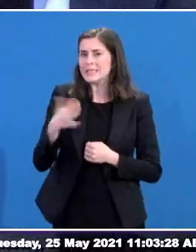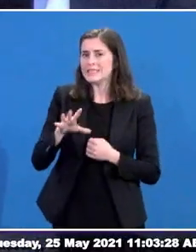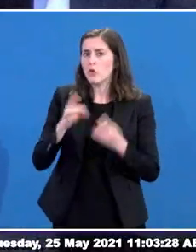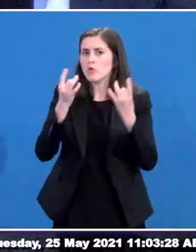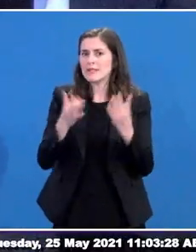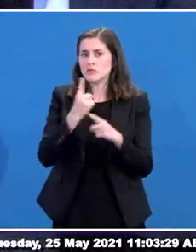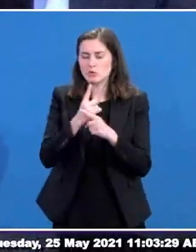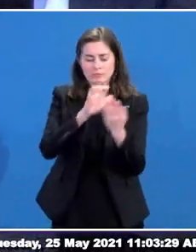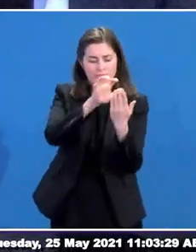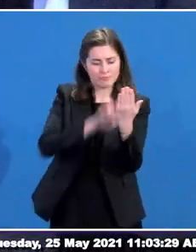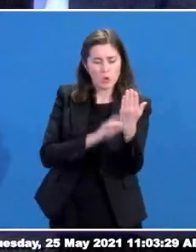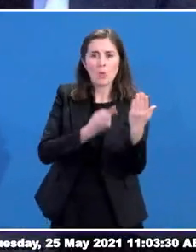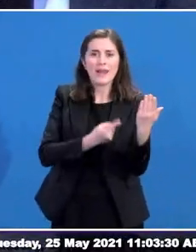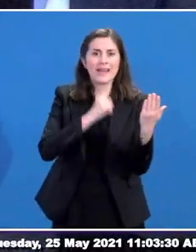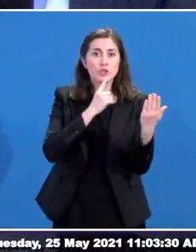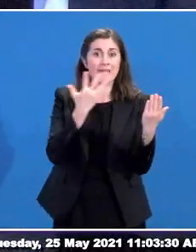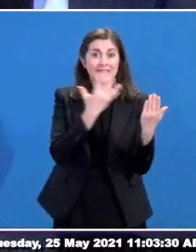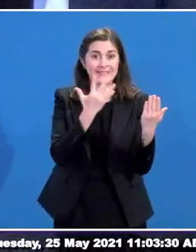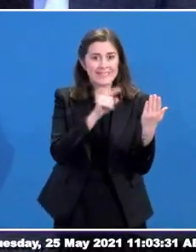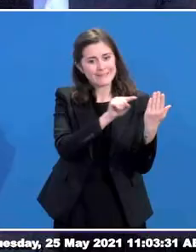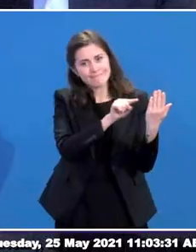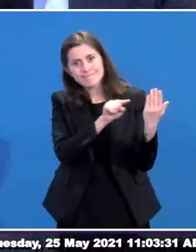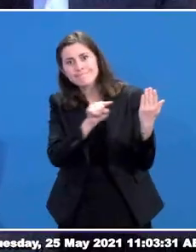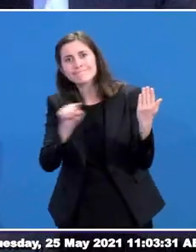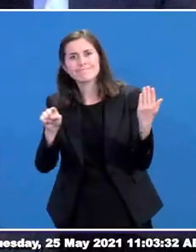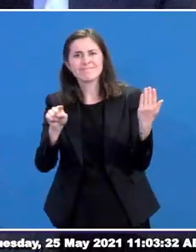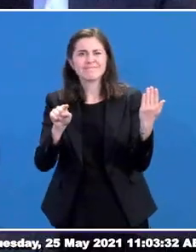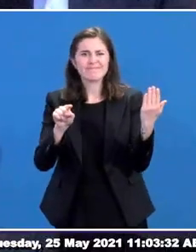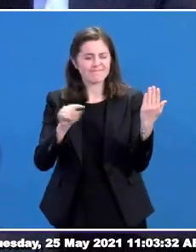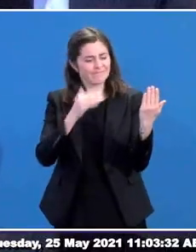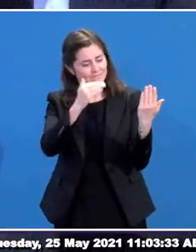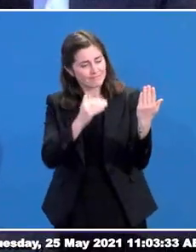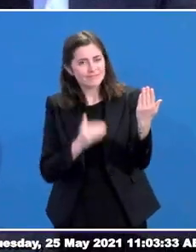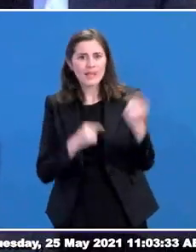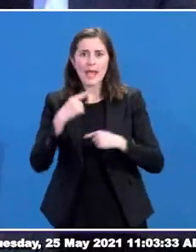from paragraphs 115 and following around greater advocacy support.